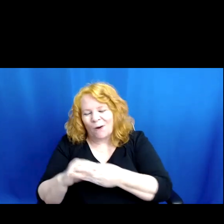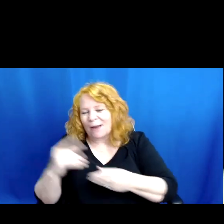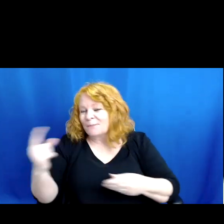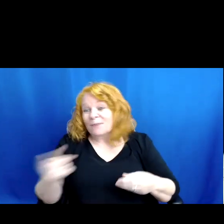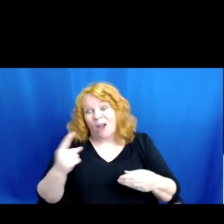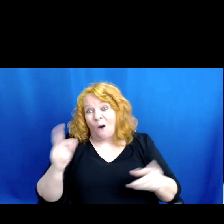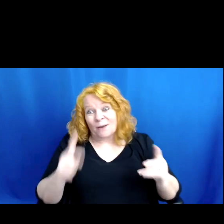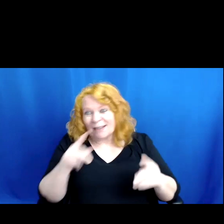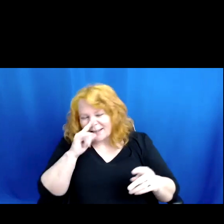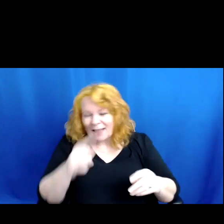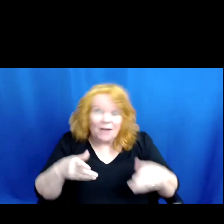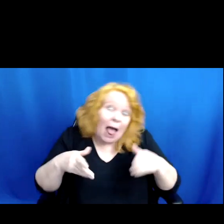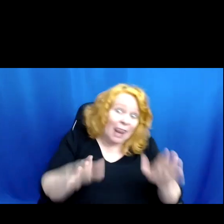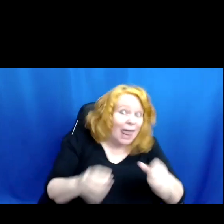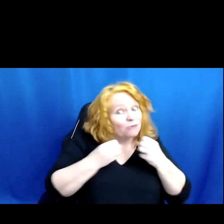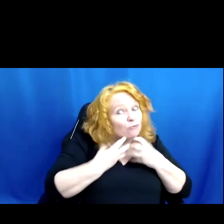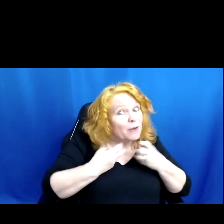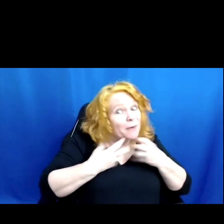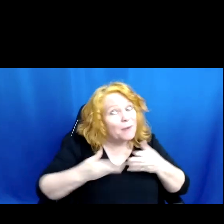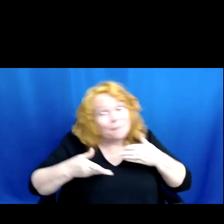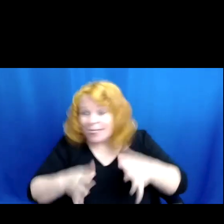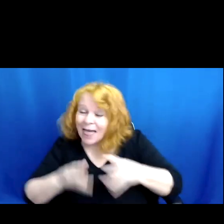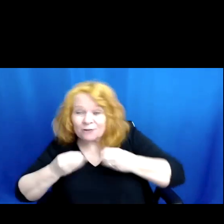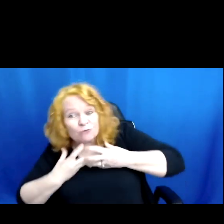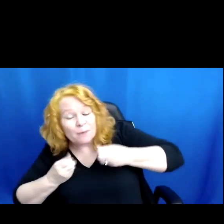Let us ribbit, ribbit.